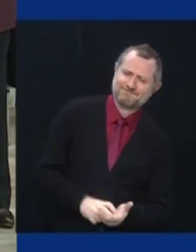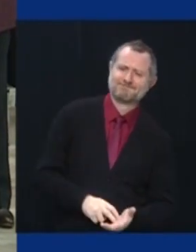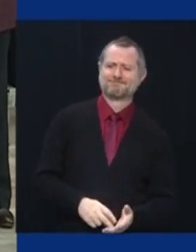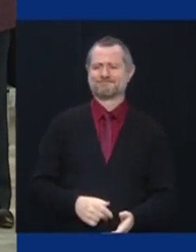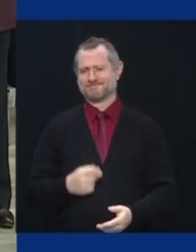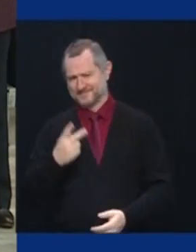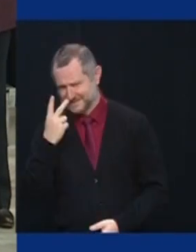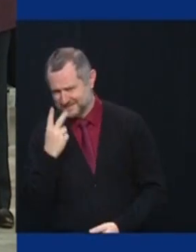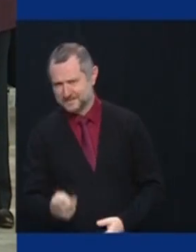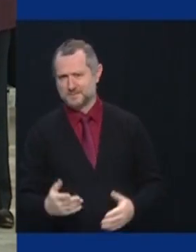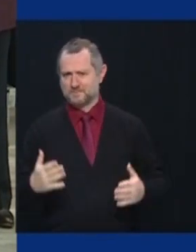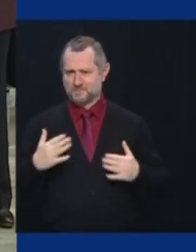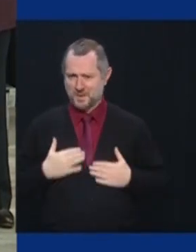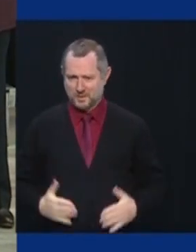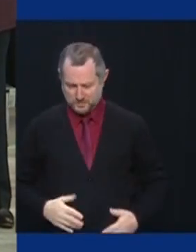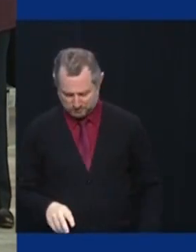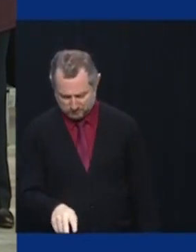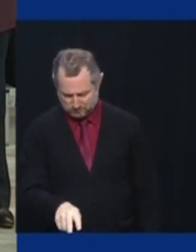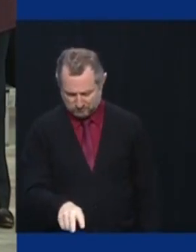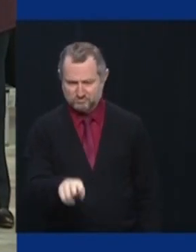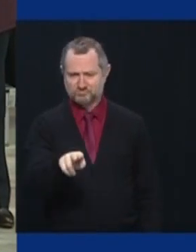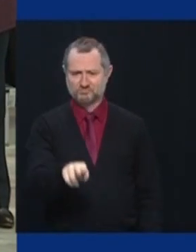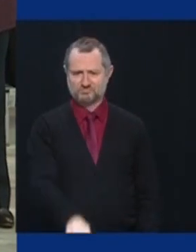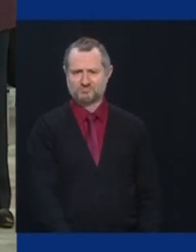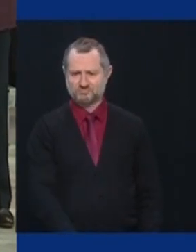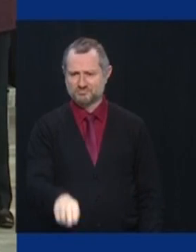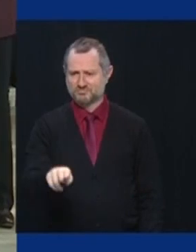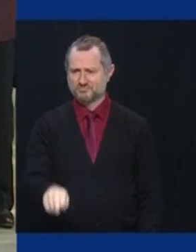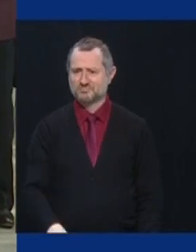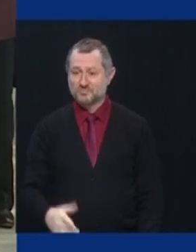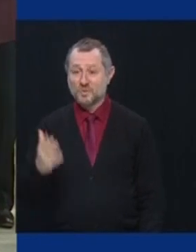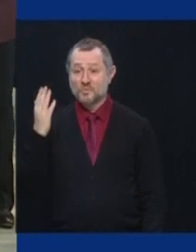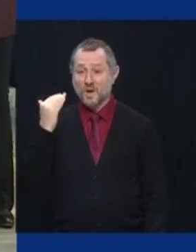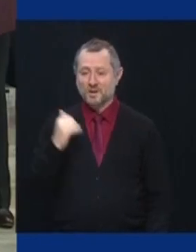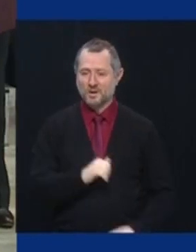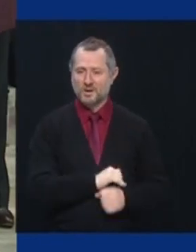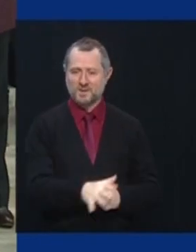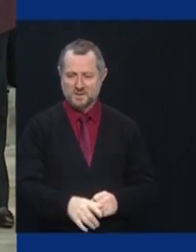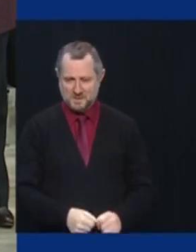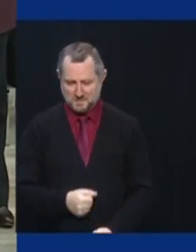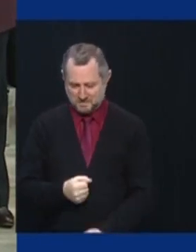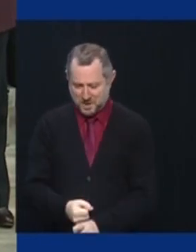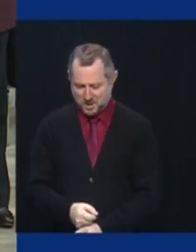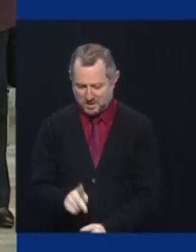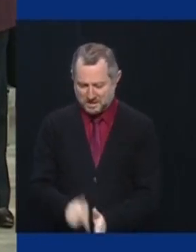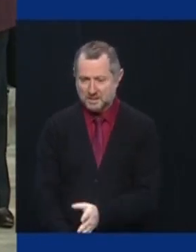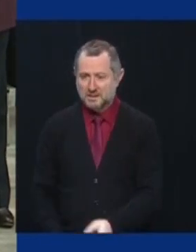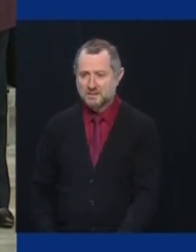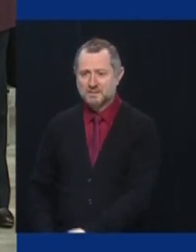TODAY AS CLERGY, A LOT OF US HAVE HAD TO STAND AND COMMIT BODIES TO THE GROUND BECAUSE OF